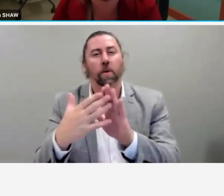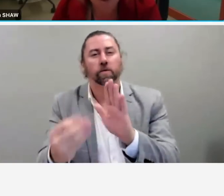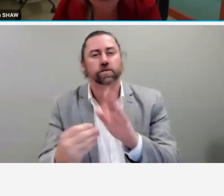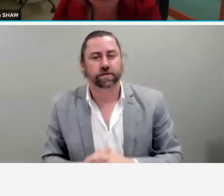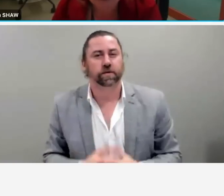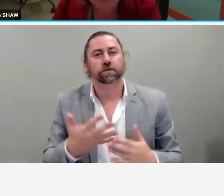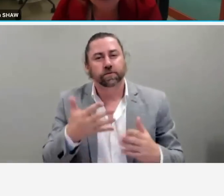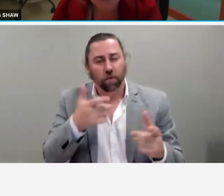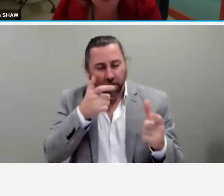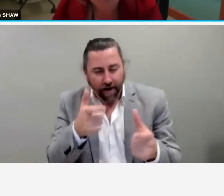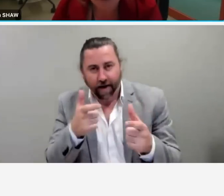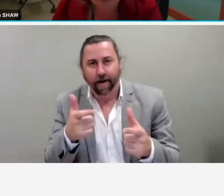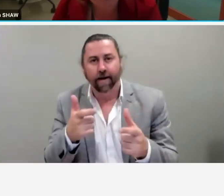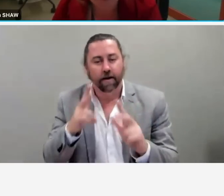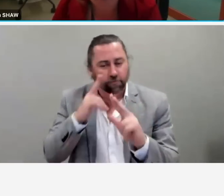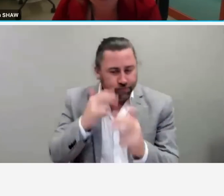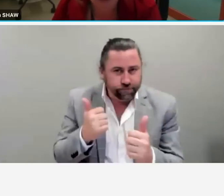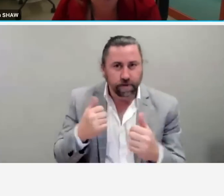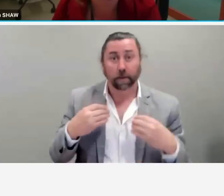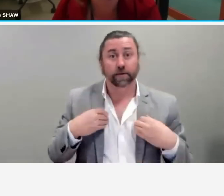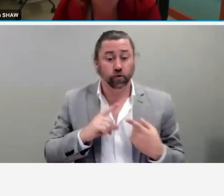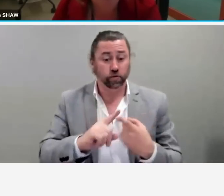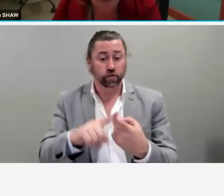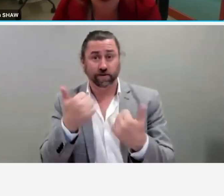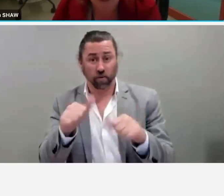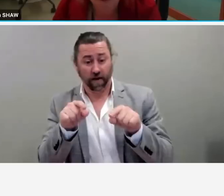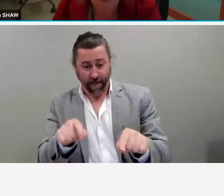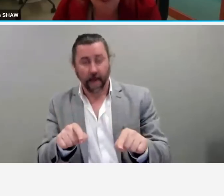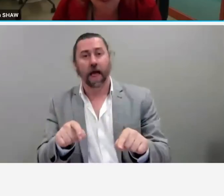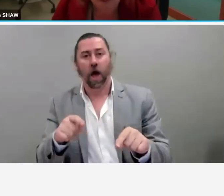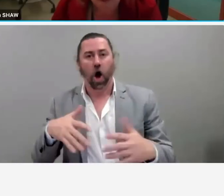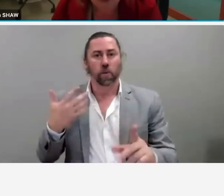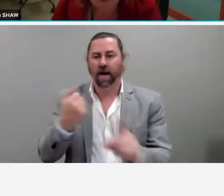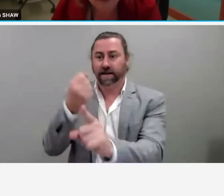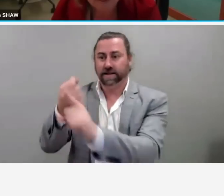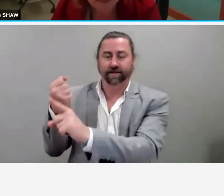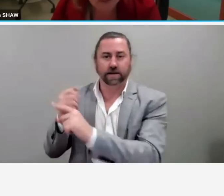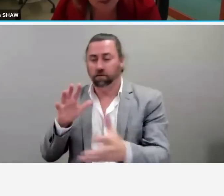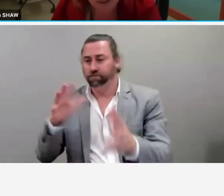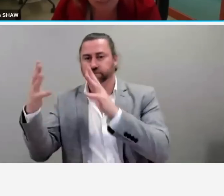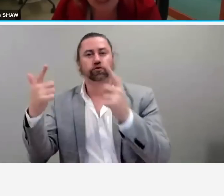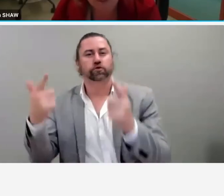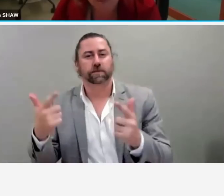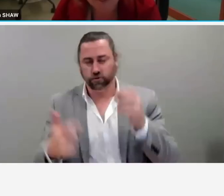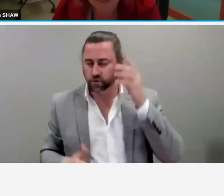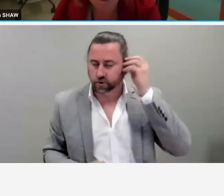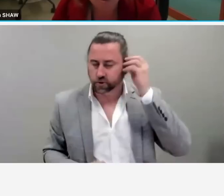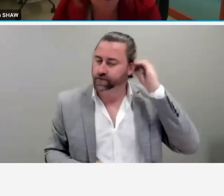continuity and minimising unnecessary impact on all stakeholders. We will consider transition impacts through the staged